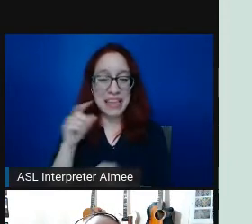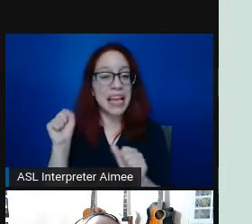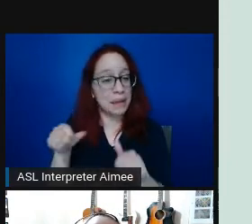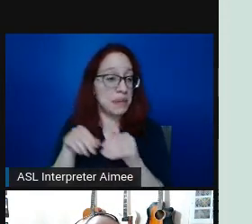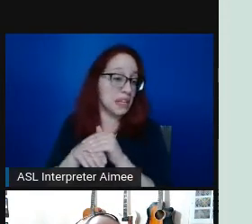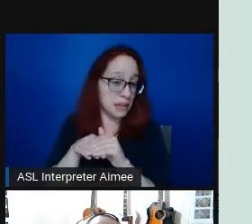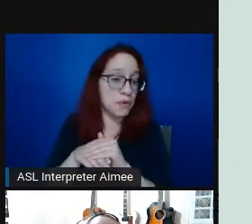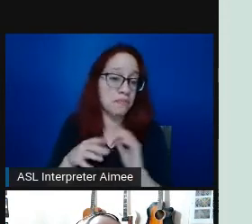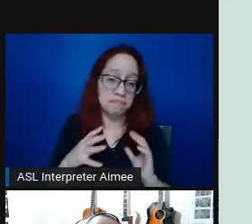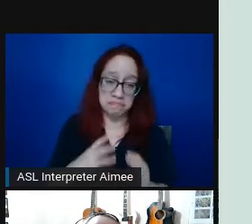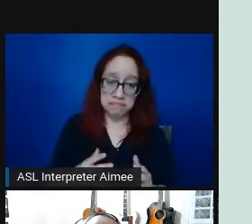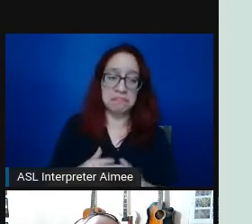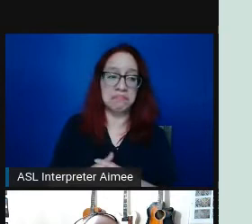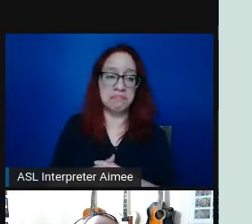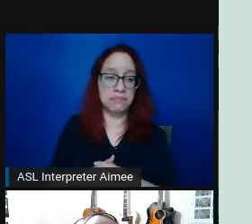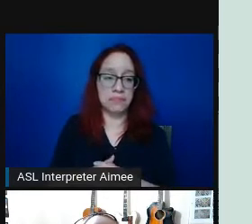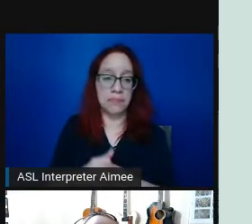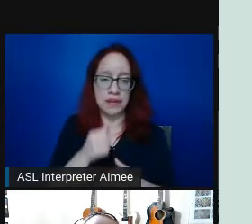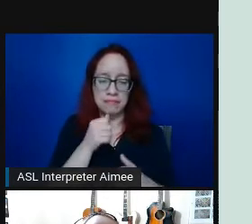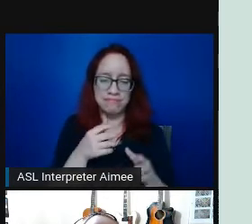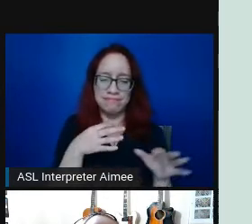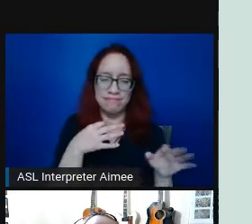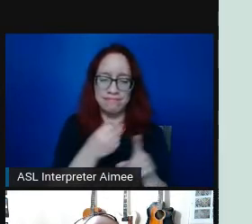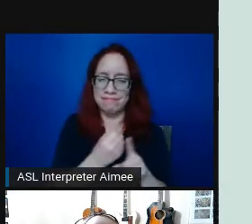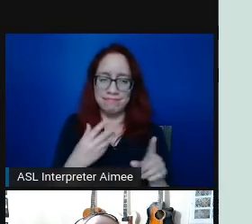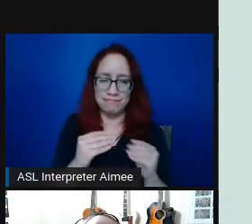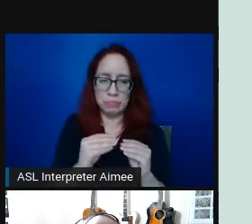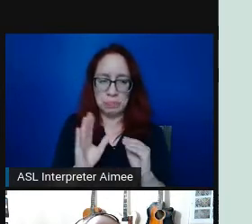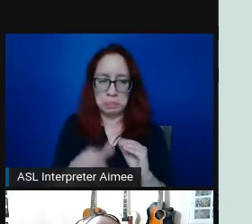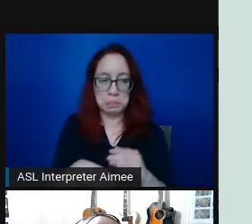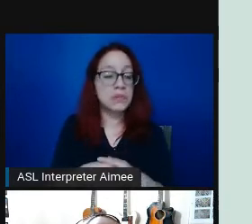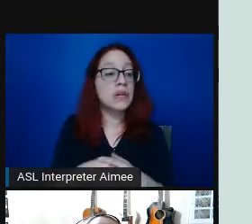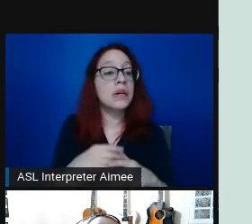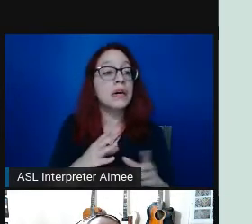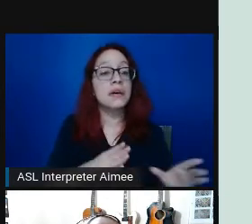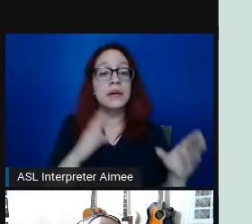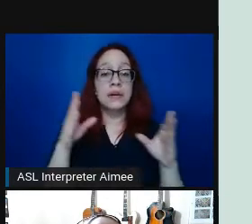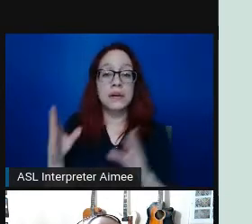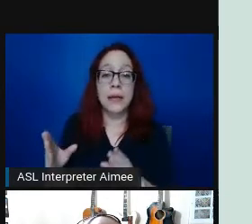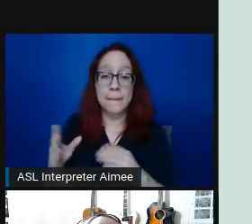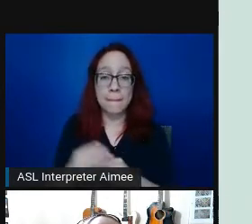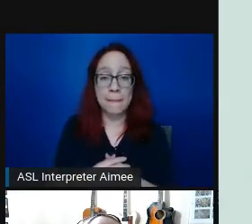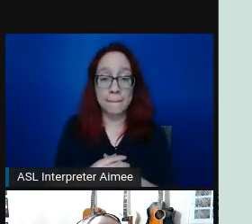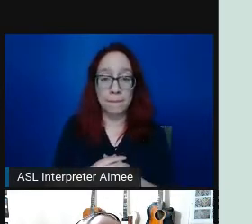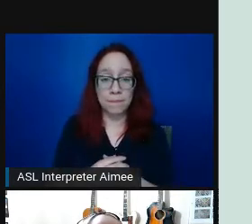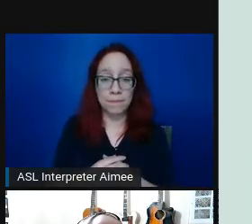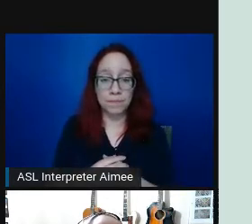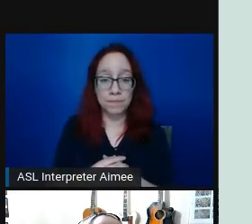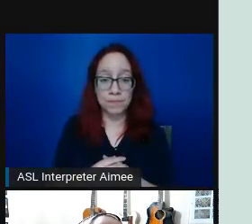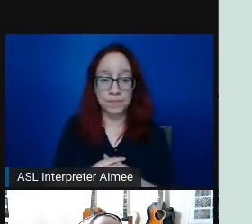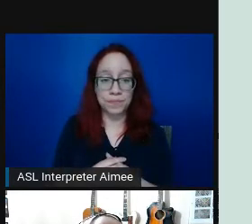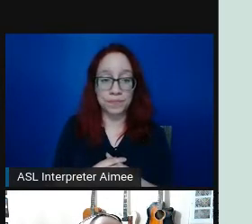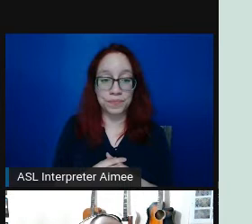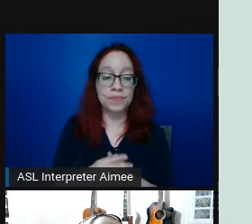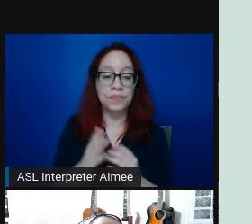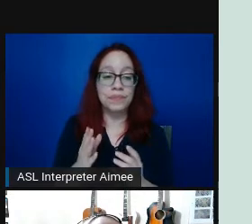I'm not going to talk anymore about that really. Let's move on to the next one where I've got the opportunity